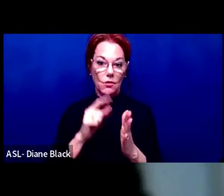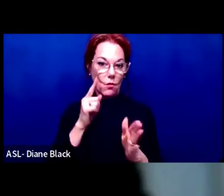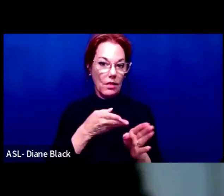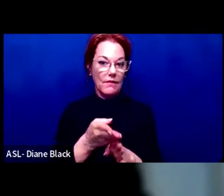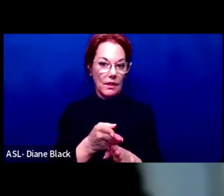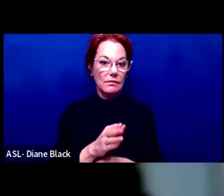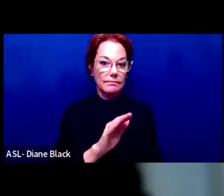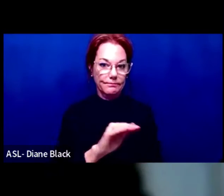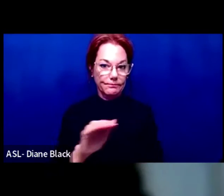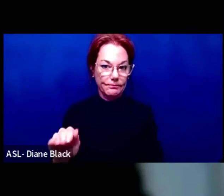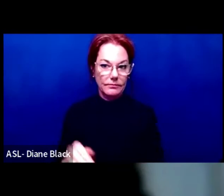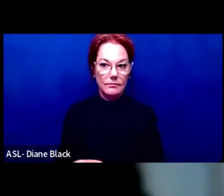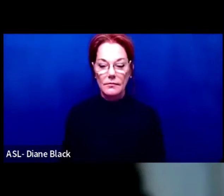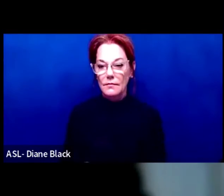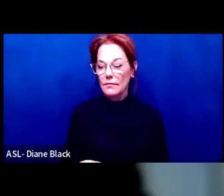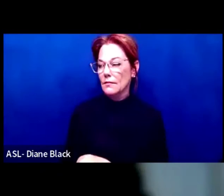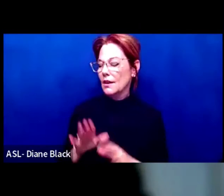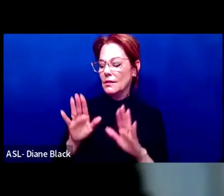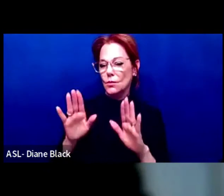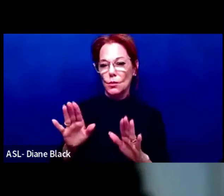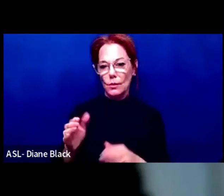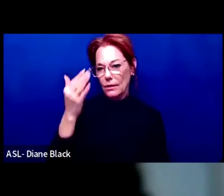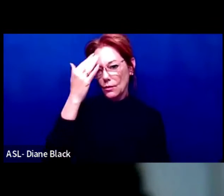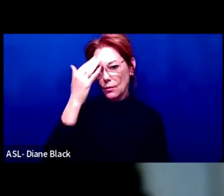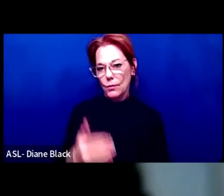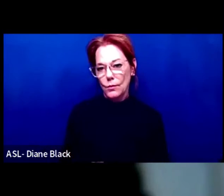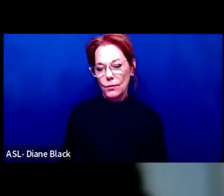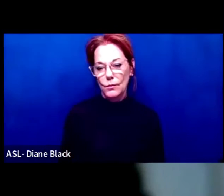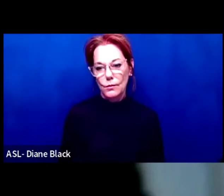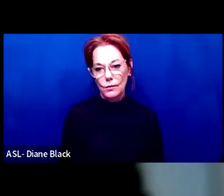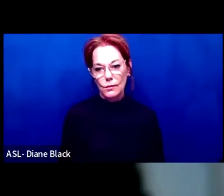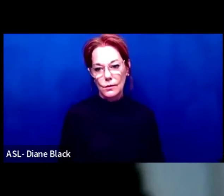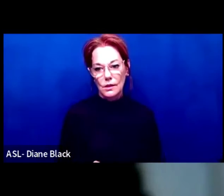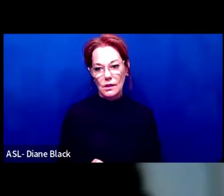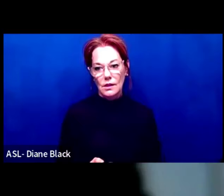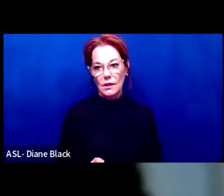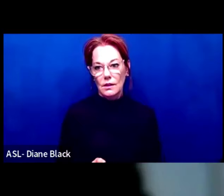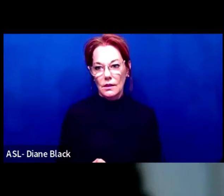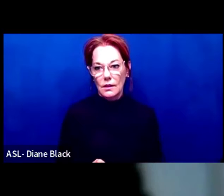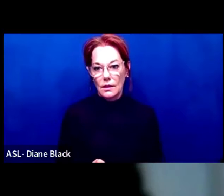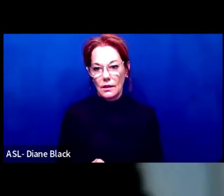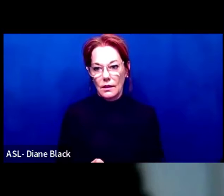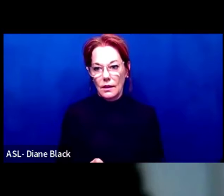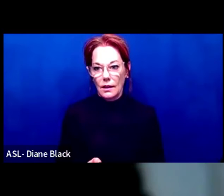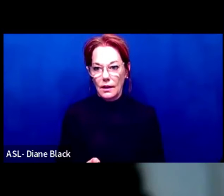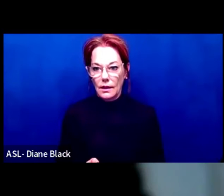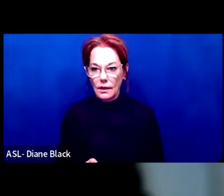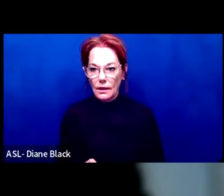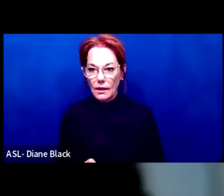Judy Dettmer: That's great to hear. And then kind of a different variation of this